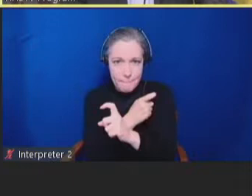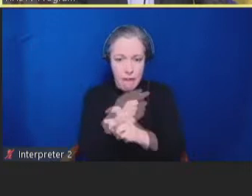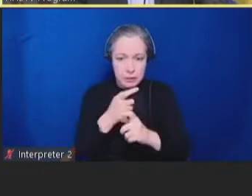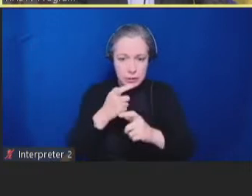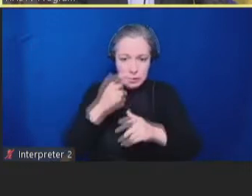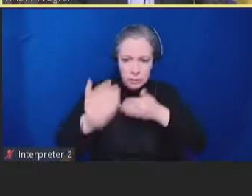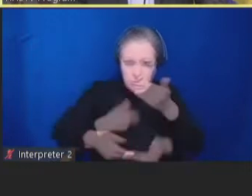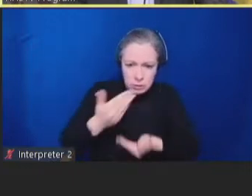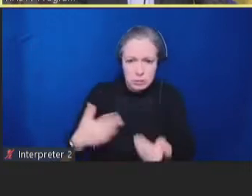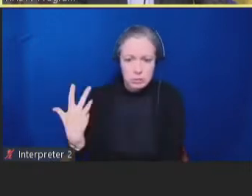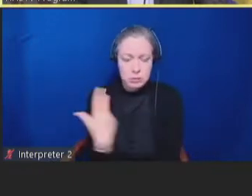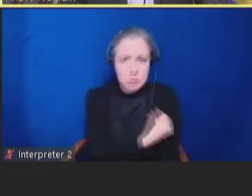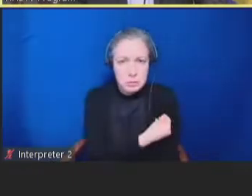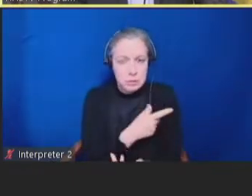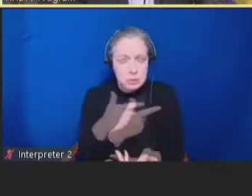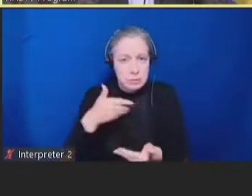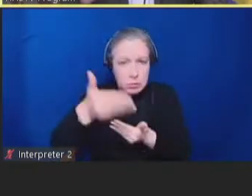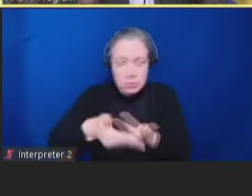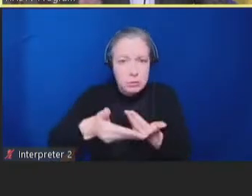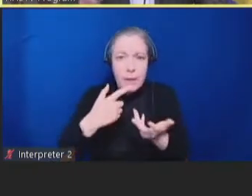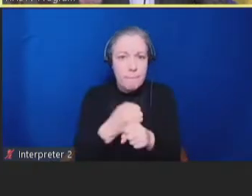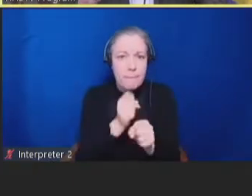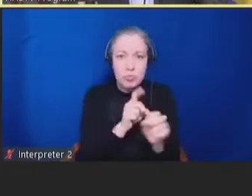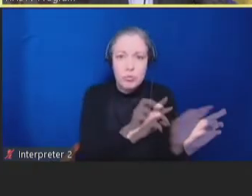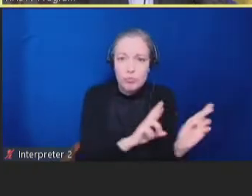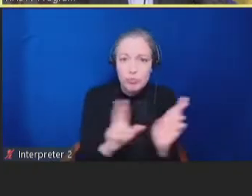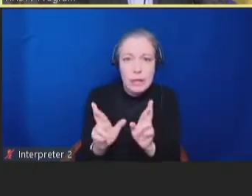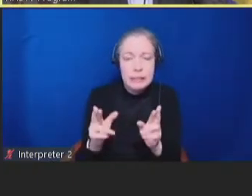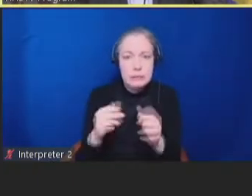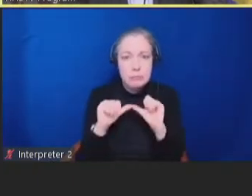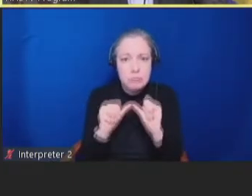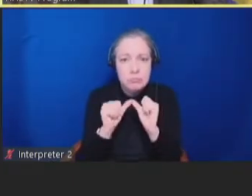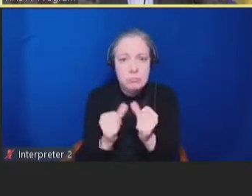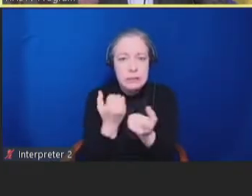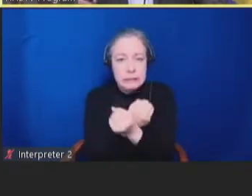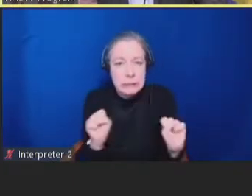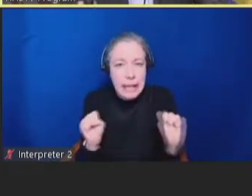and making sure that we're able to maintain a safe and inventive environment. We will take advantage